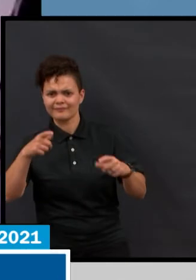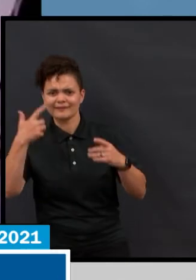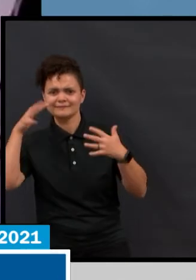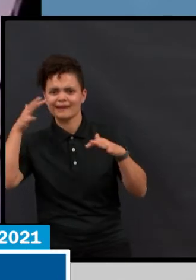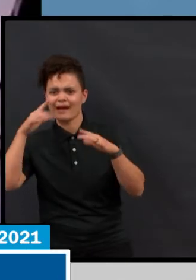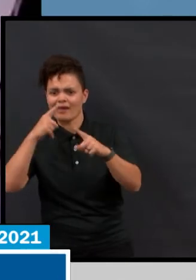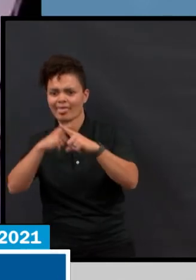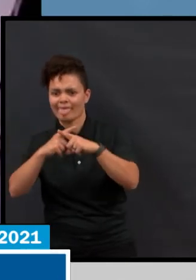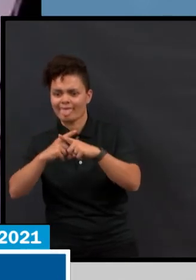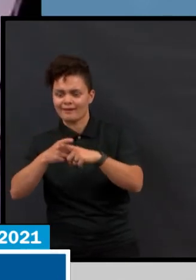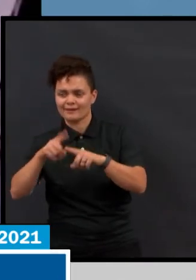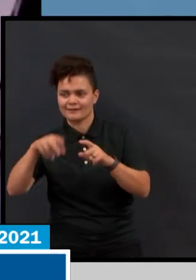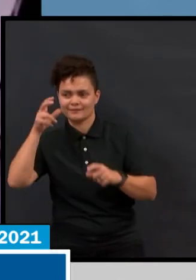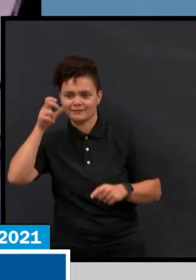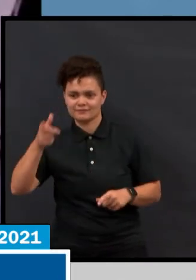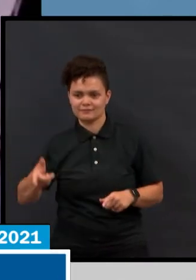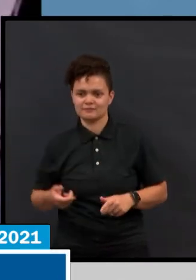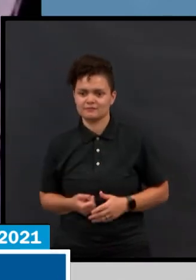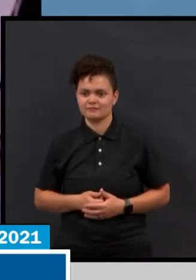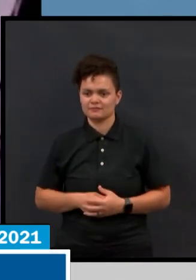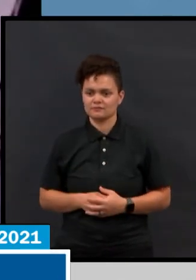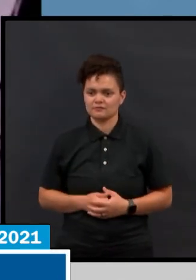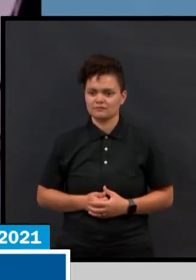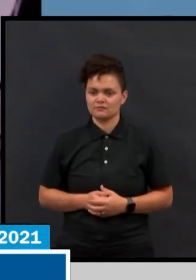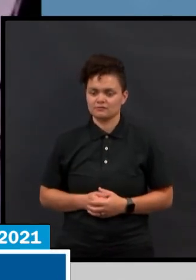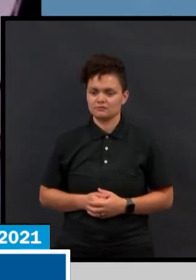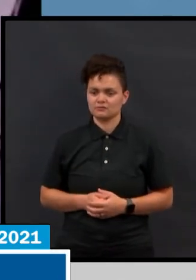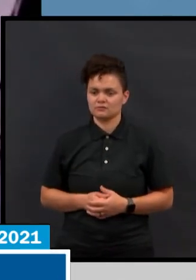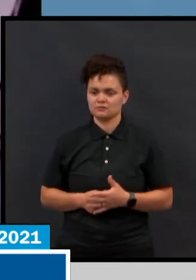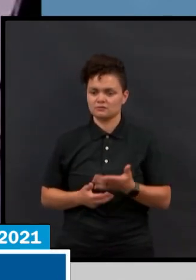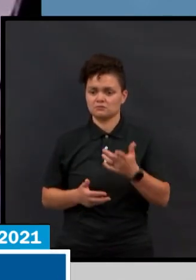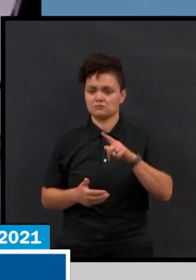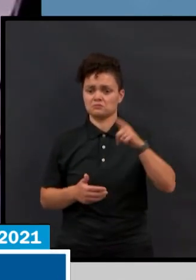well is marcus fontaine can we go on to commander fontaine is he available